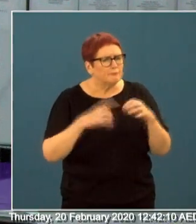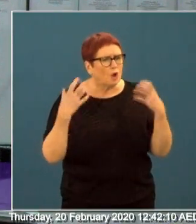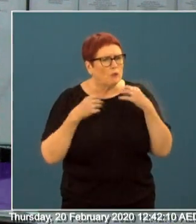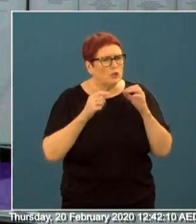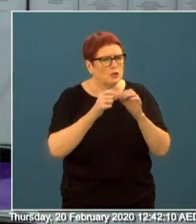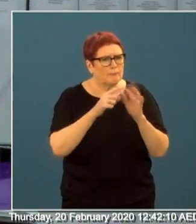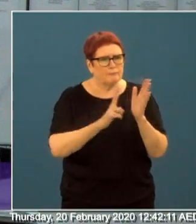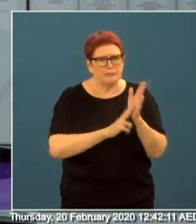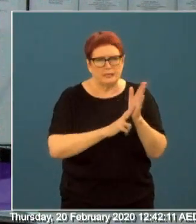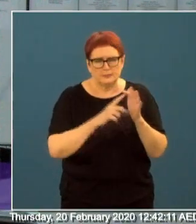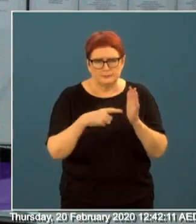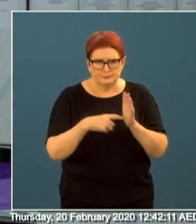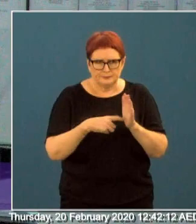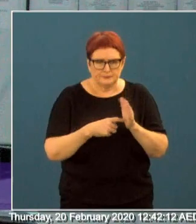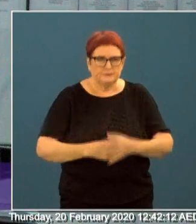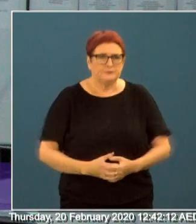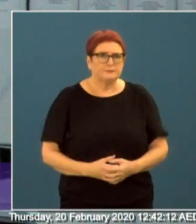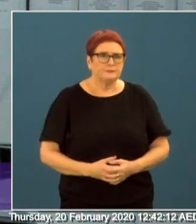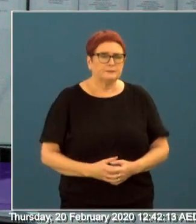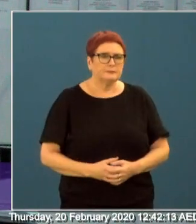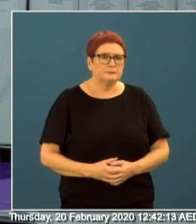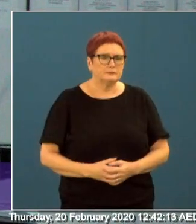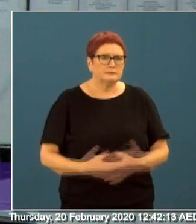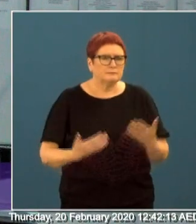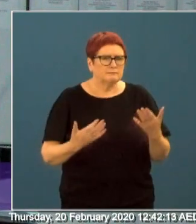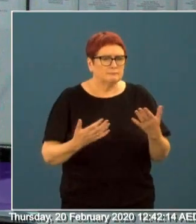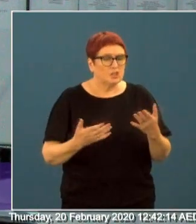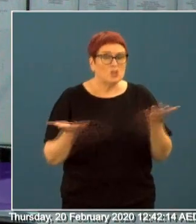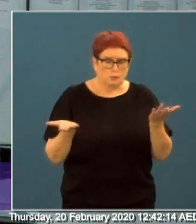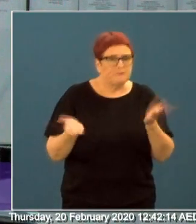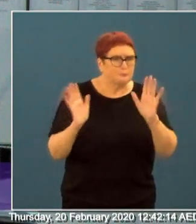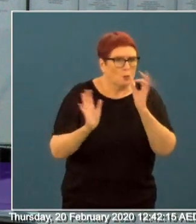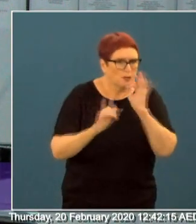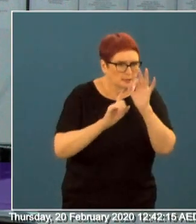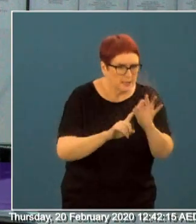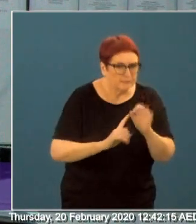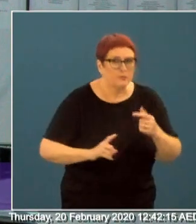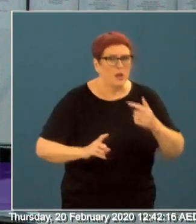if they do an intervention or a different approach